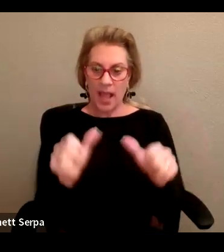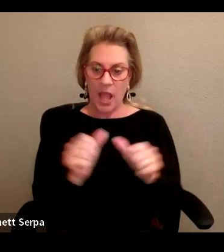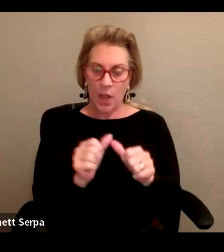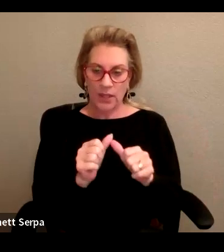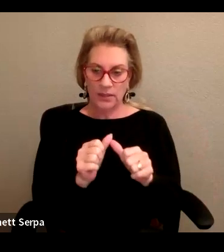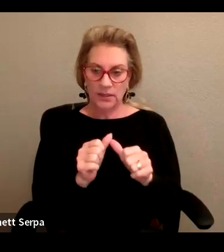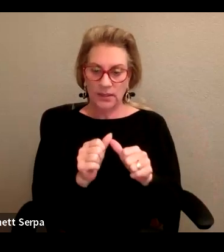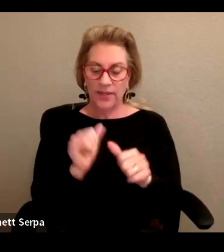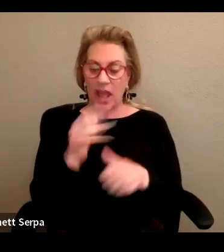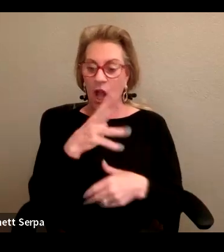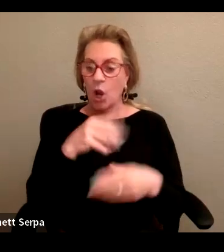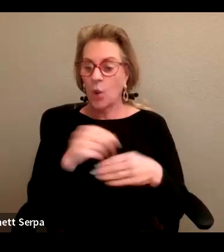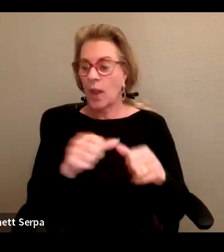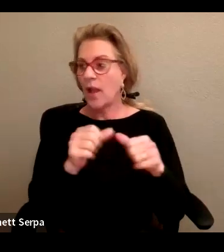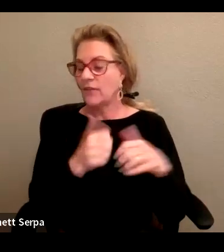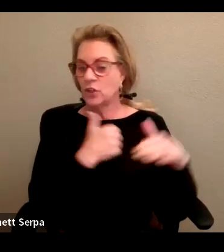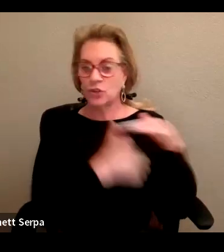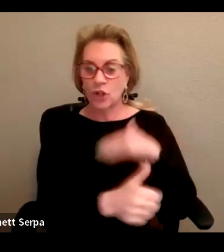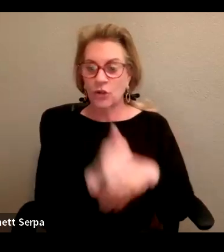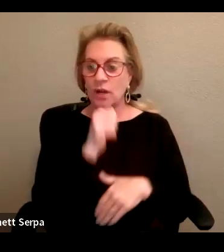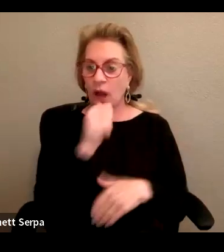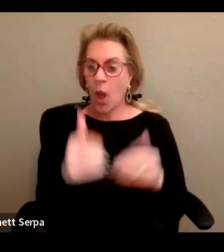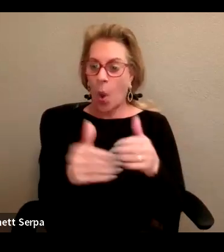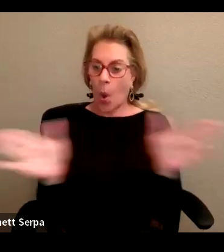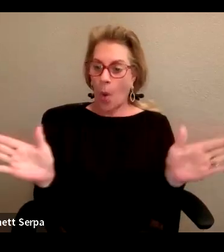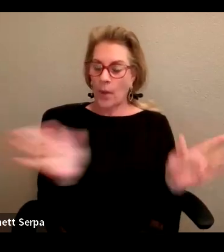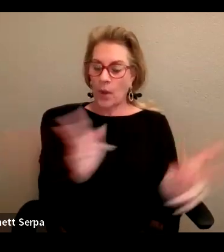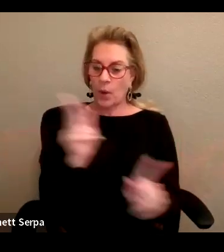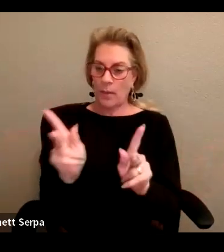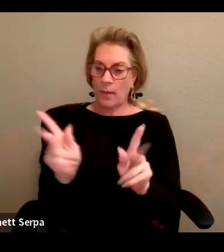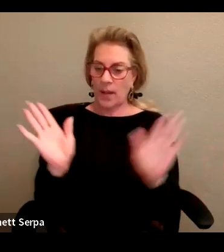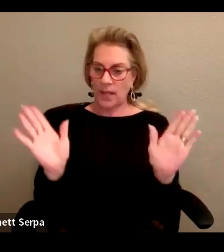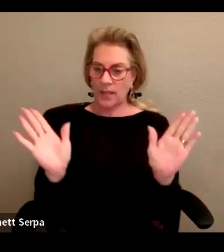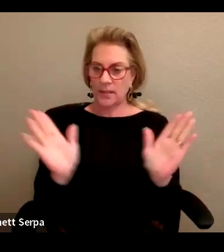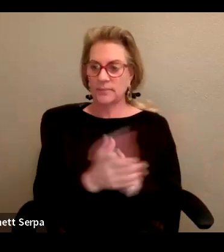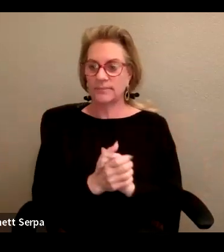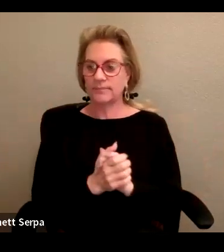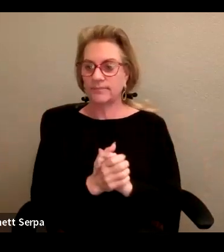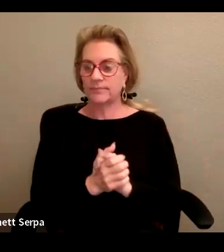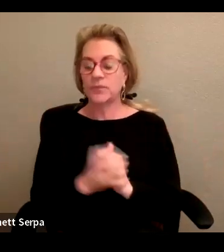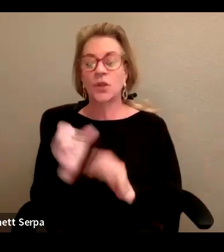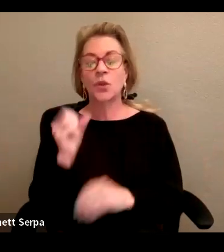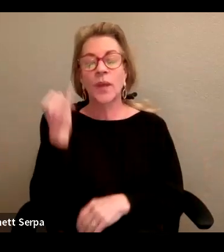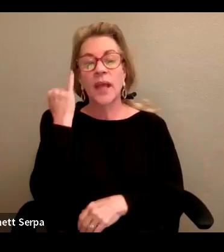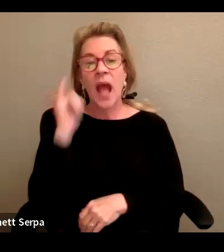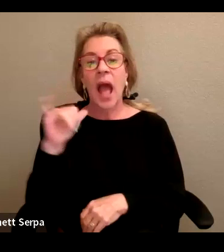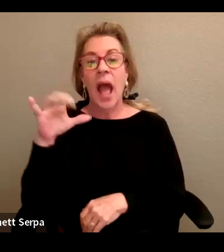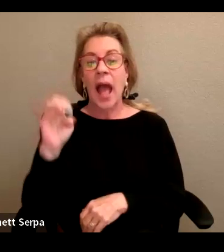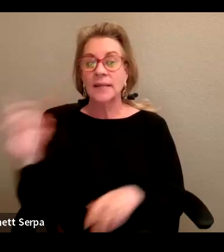this includes areas of a shelter that are not open to the public so if ice were to appear at